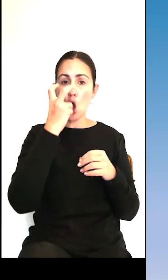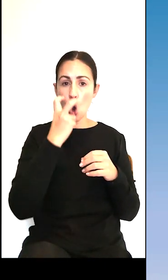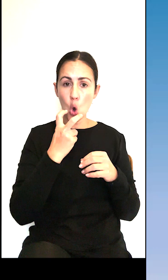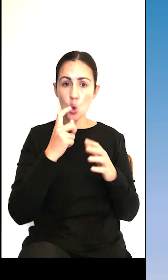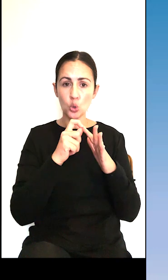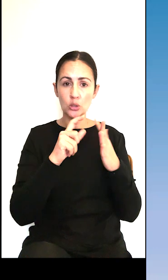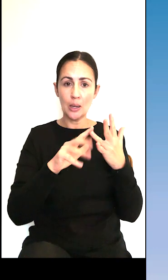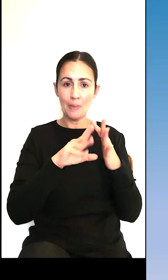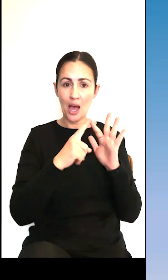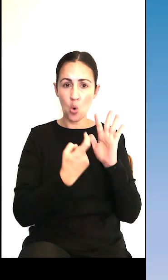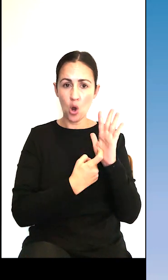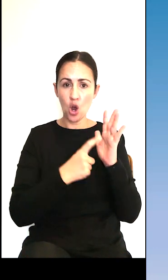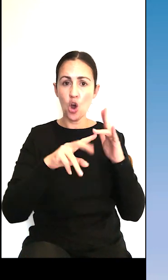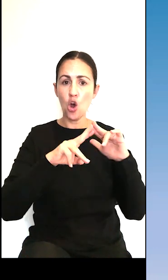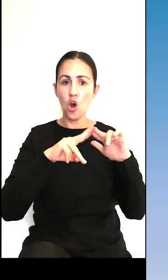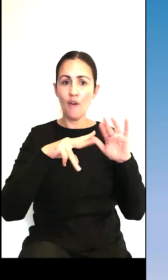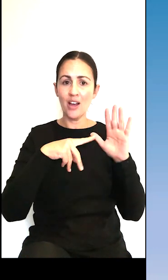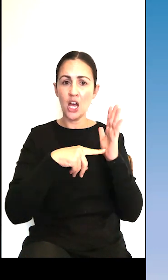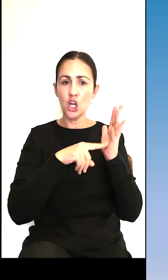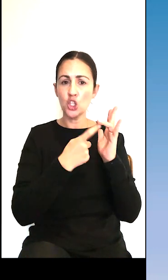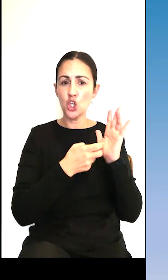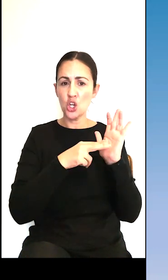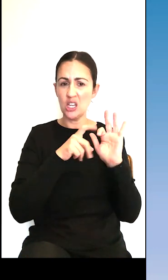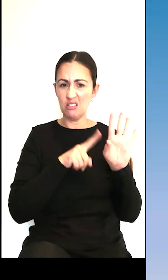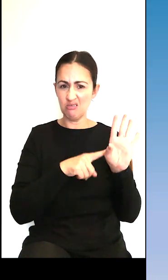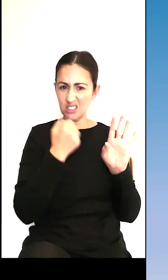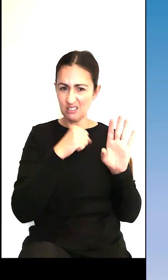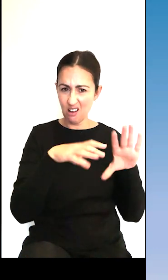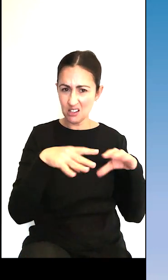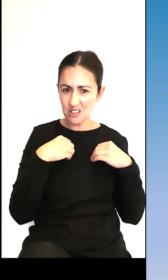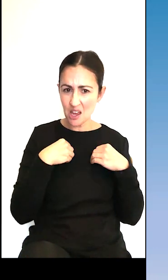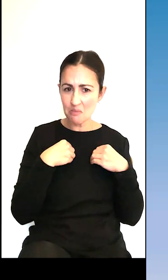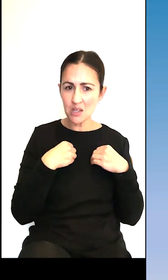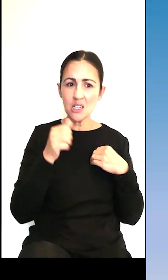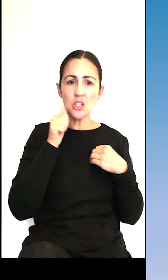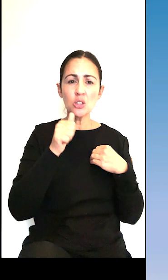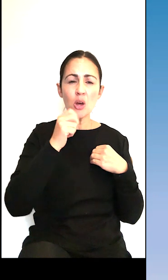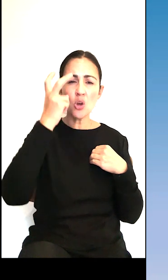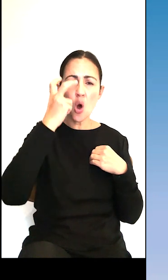are okay if validly made as patient has lost decision making capacity since.' So somebody